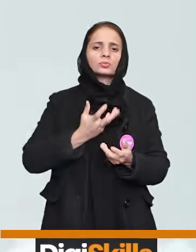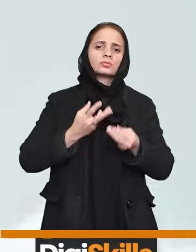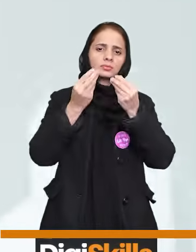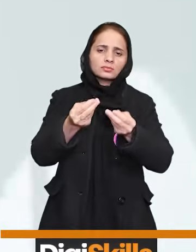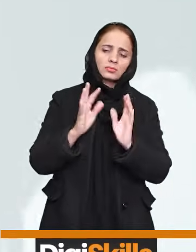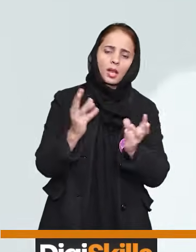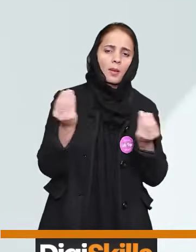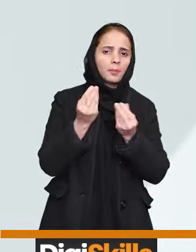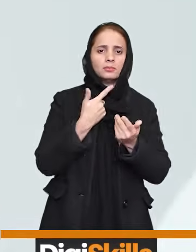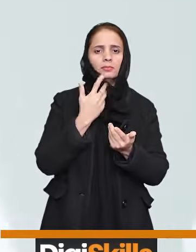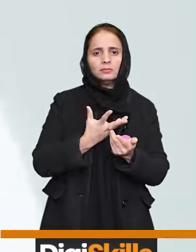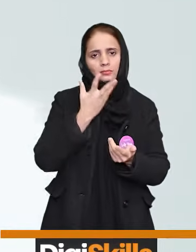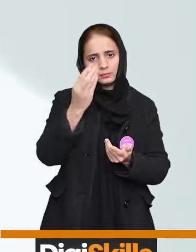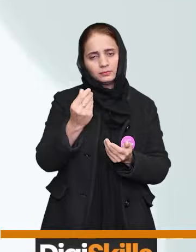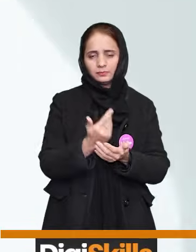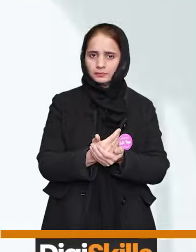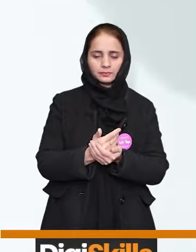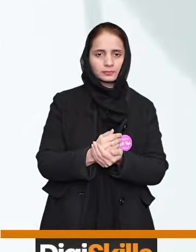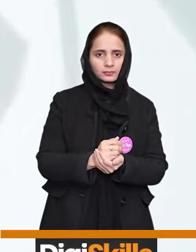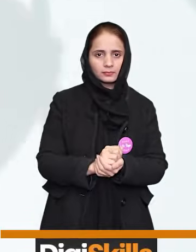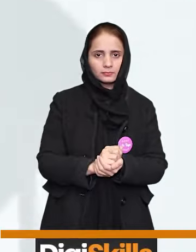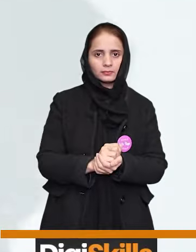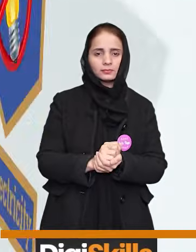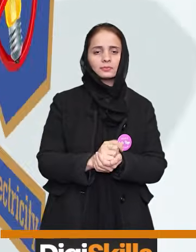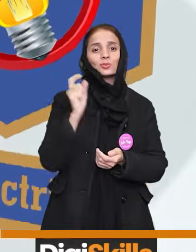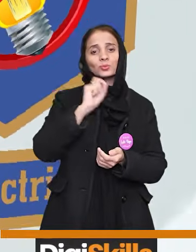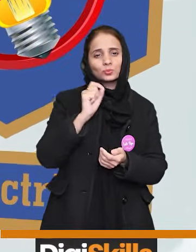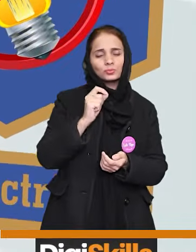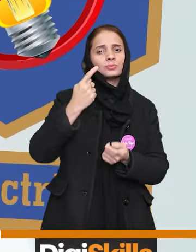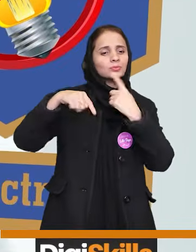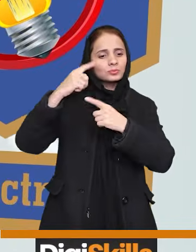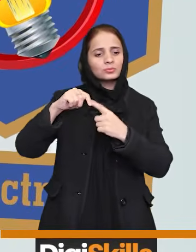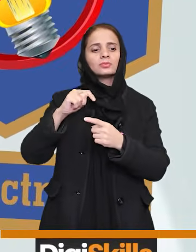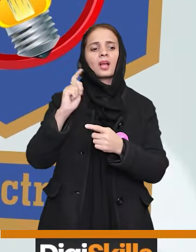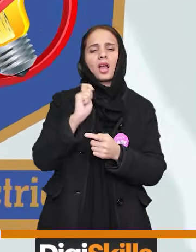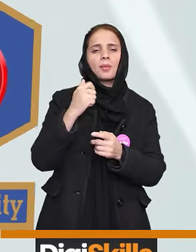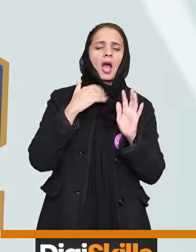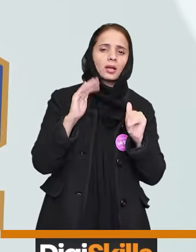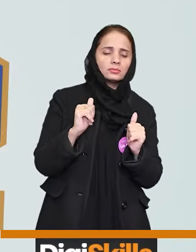And then our typical traditional Pakistani excuses which are practiced from school time,